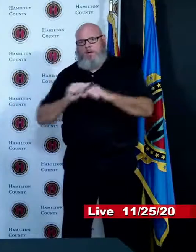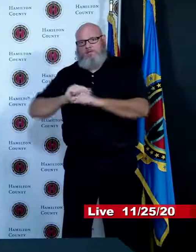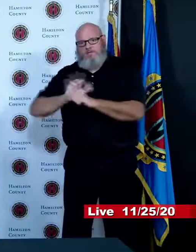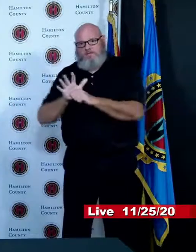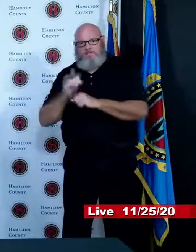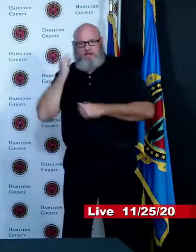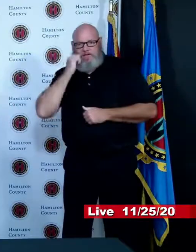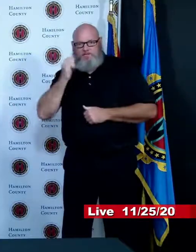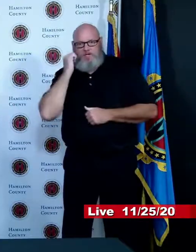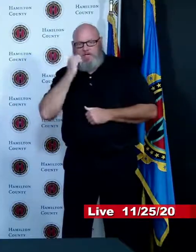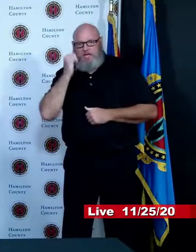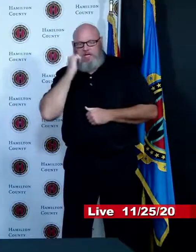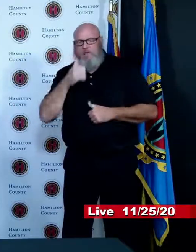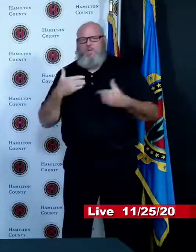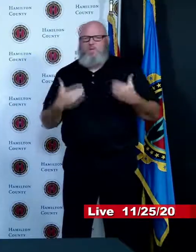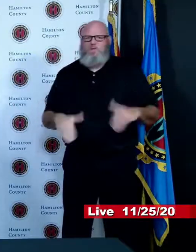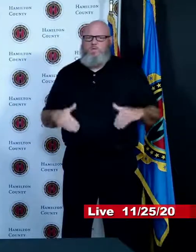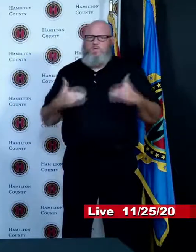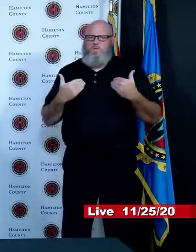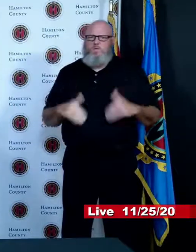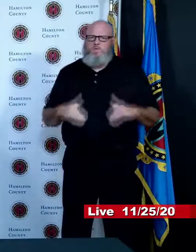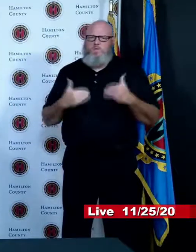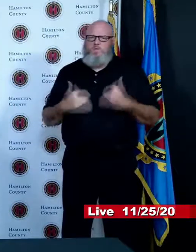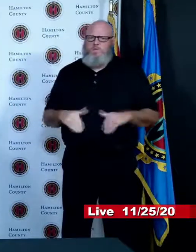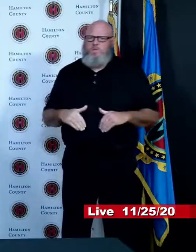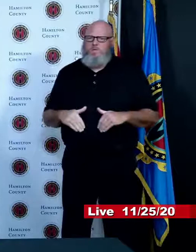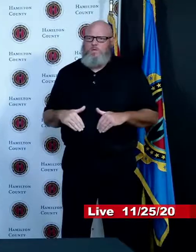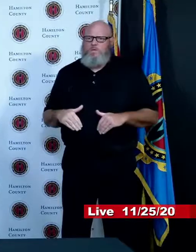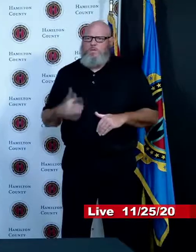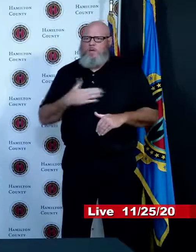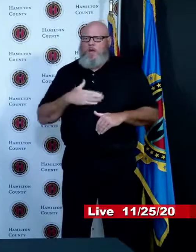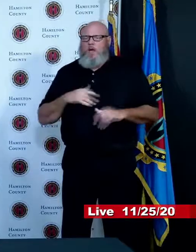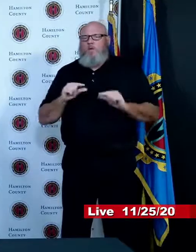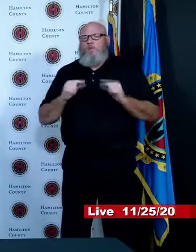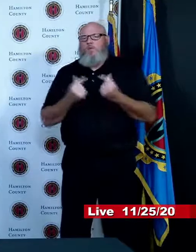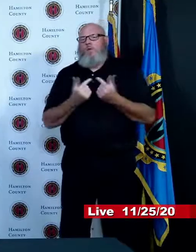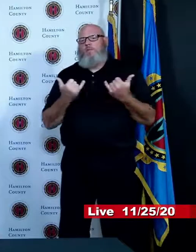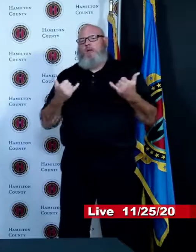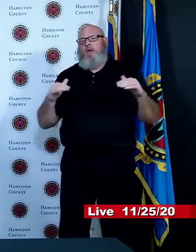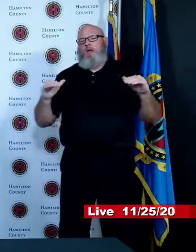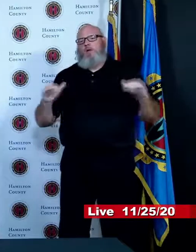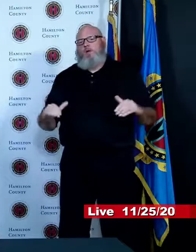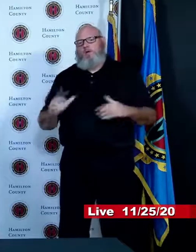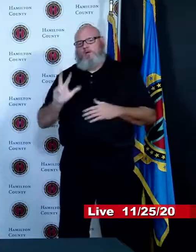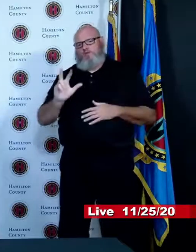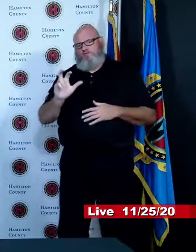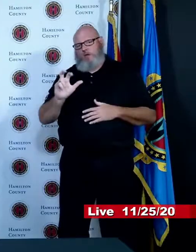for the moment breathing a small sigh of relief in addition to the number of cases being elevated you